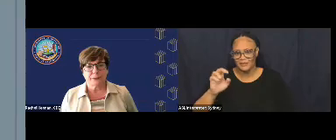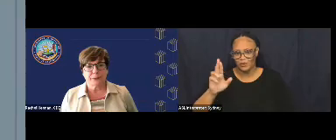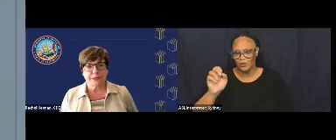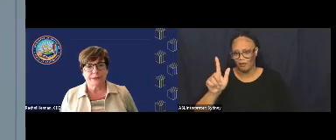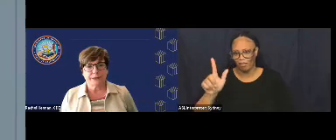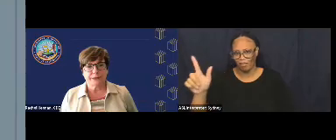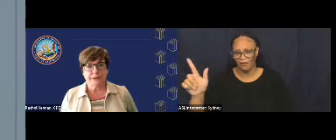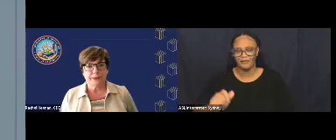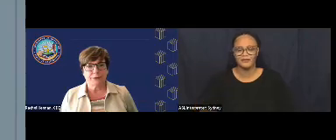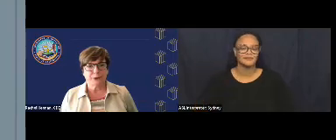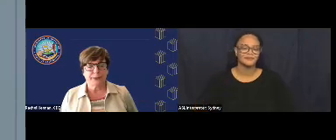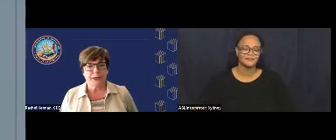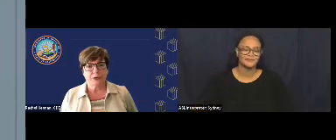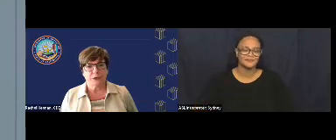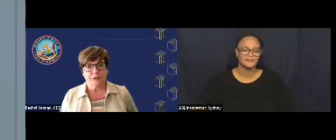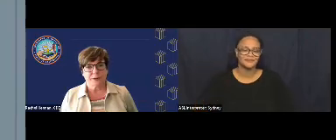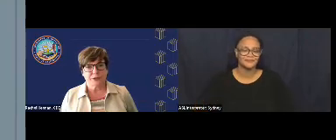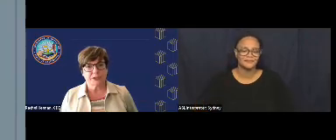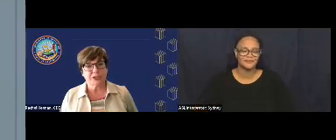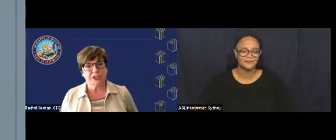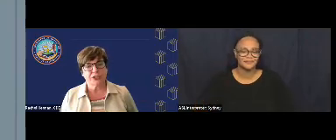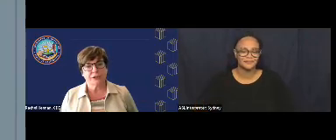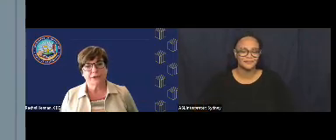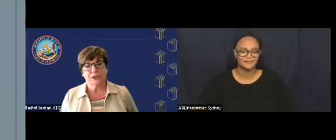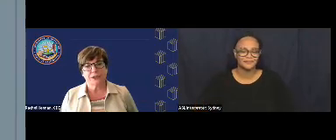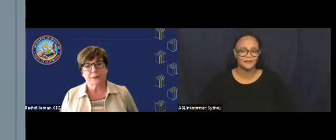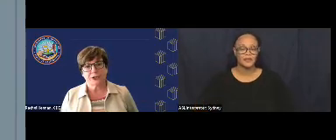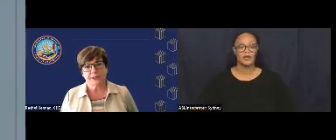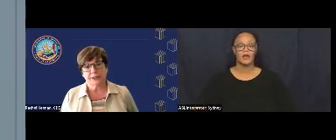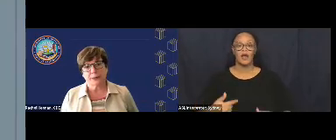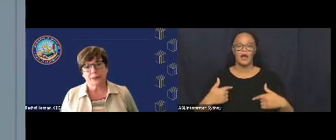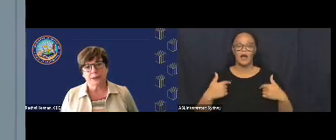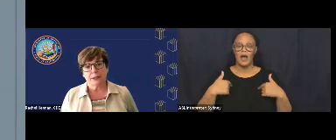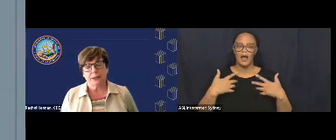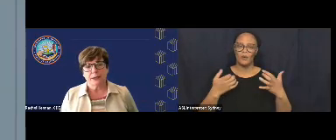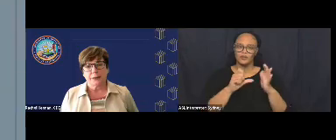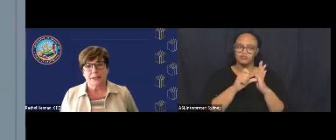I repeatedly return back to our special education division's mission statement